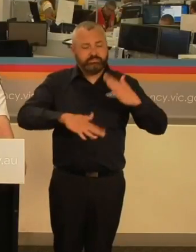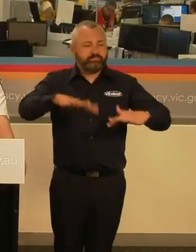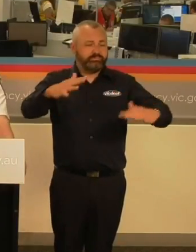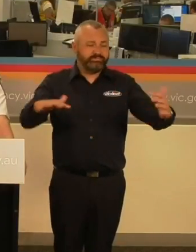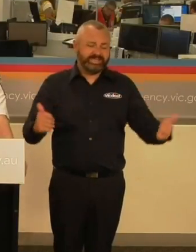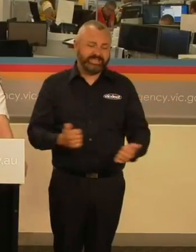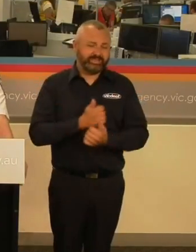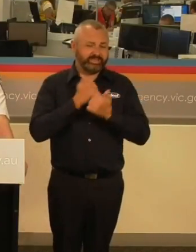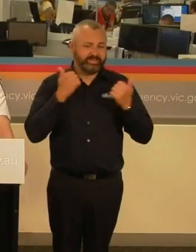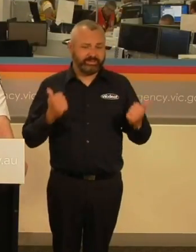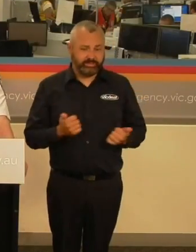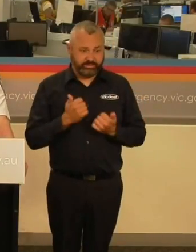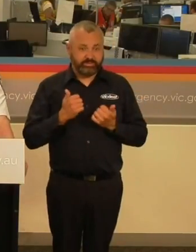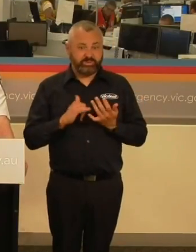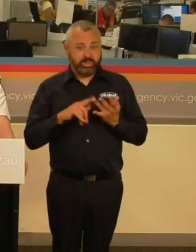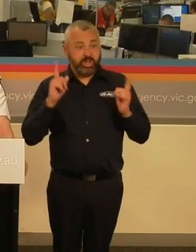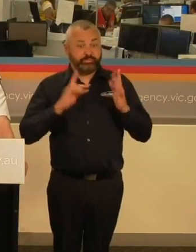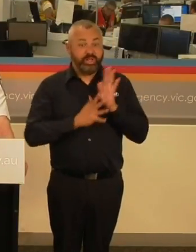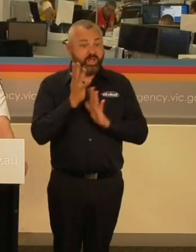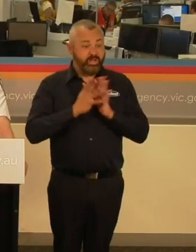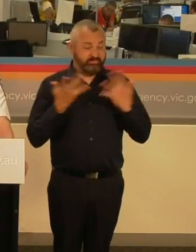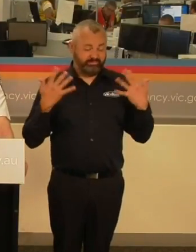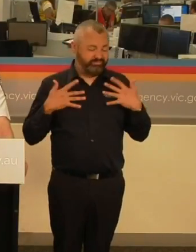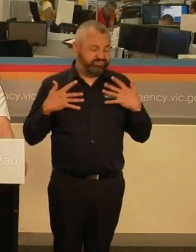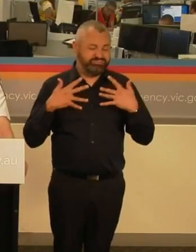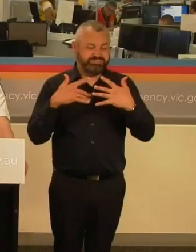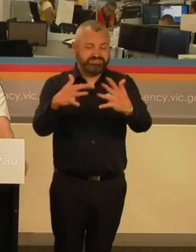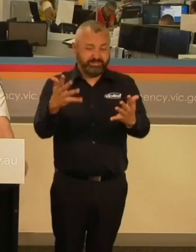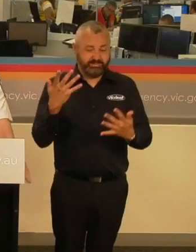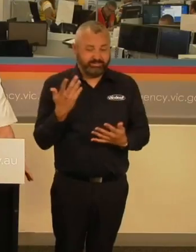been freely moving through the environment for over an hour and still